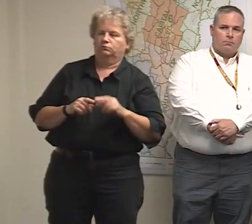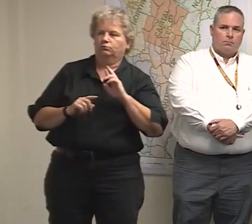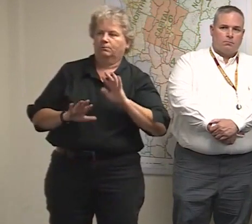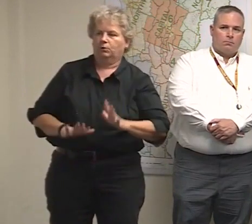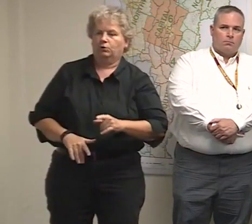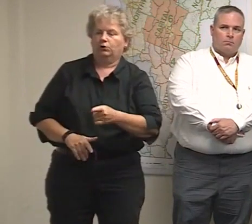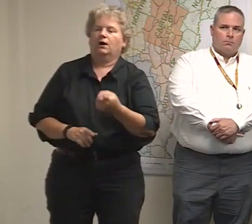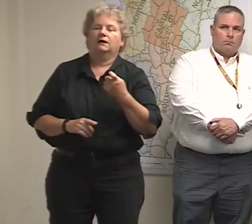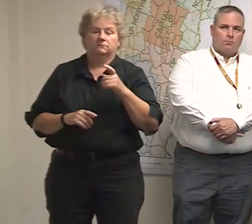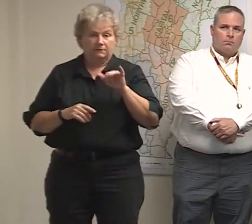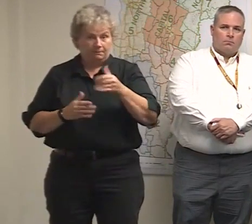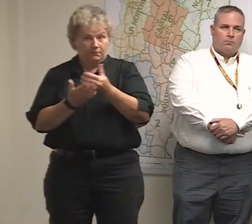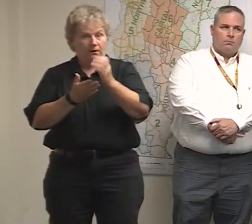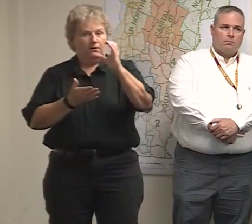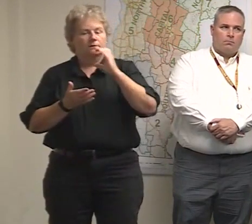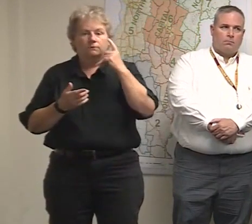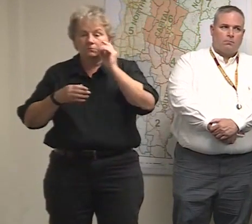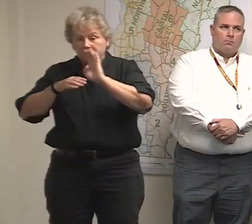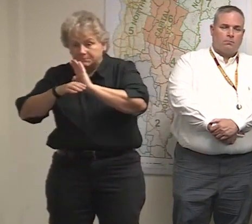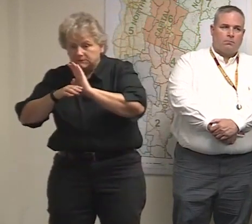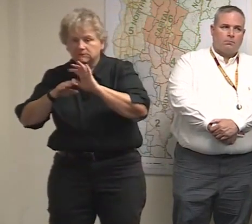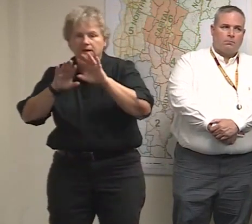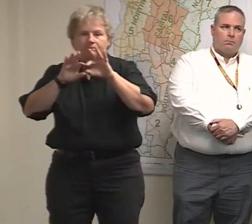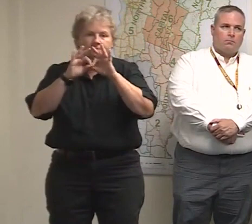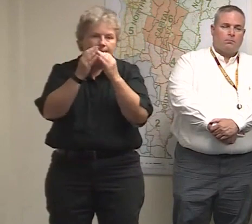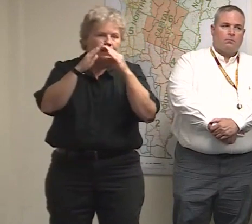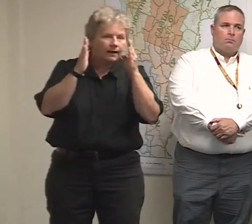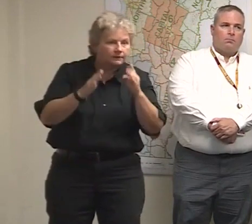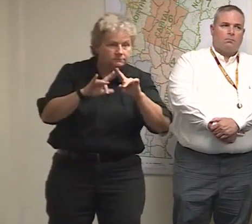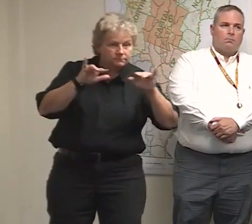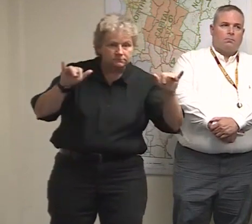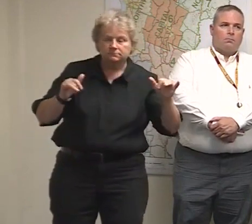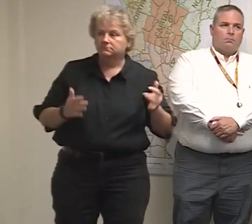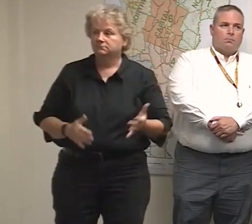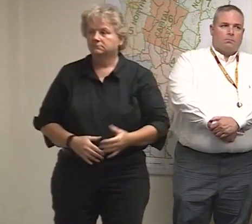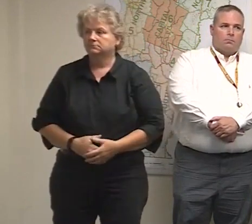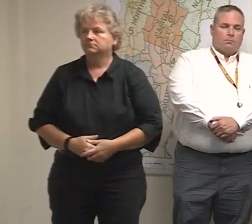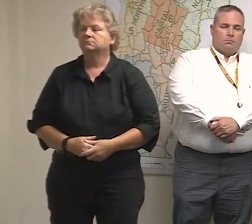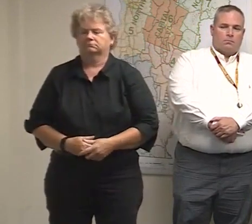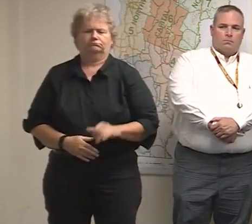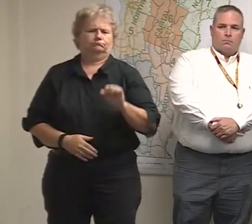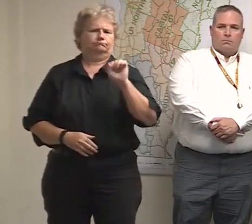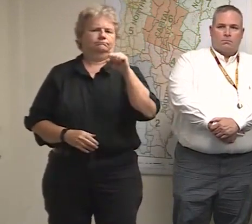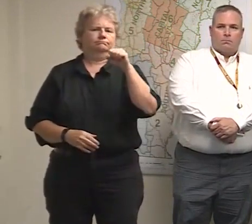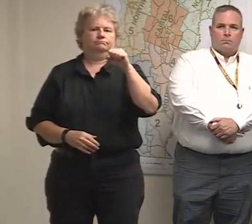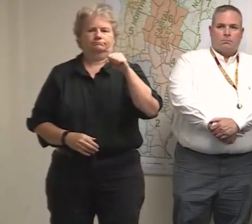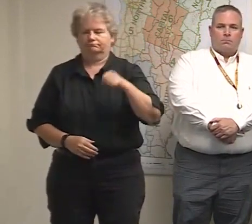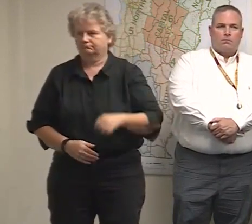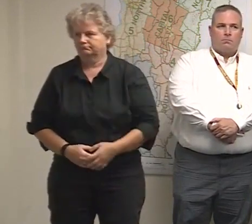AND I DON’T HAVE THEM ALL AND WE CAN GO THROUGH THOSE IF, WHEN, WHEN AND IF IT IS SIGNED.